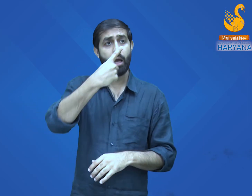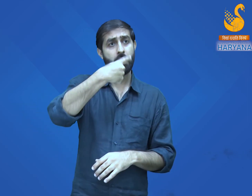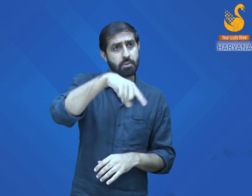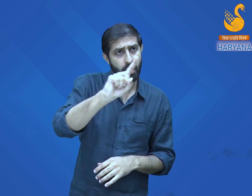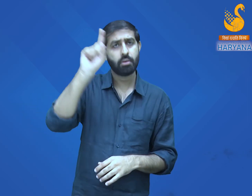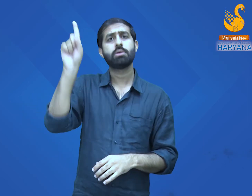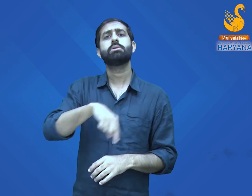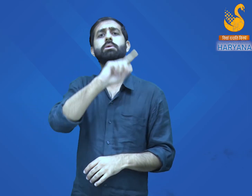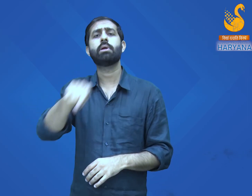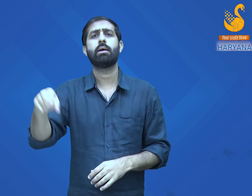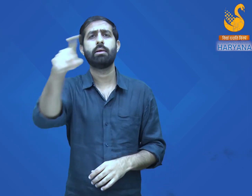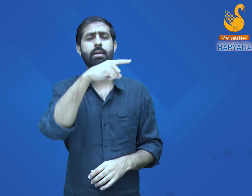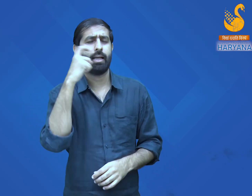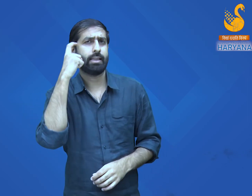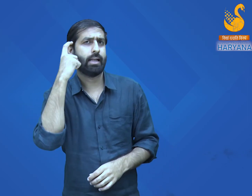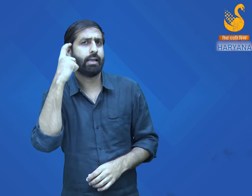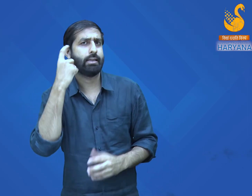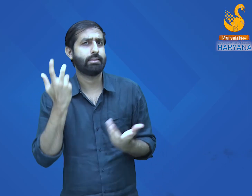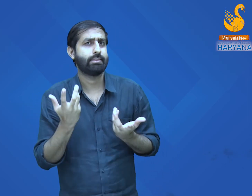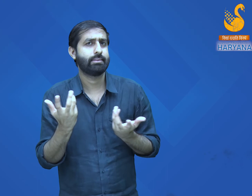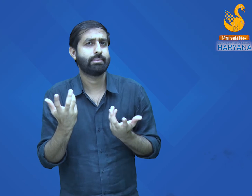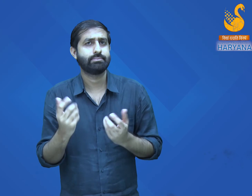to allow women to share their views. Do you think this was correct?